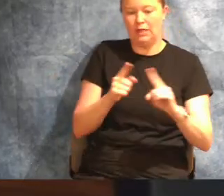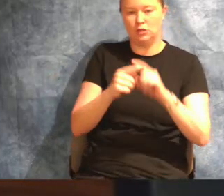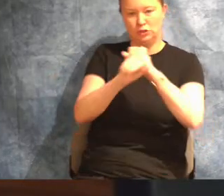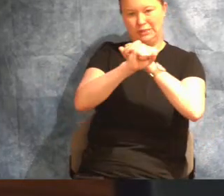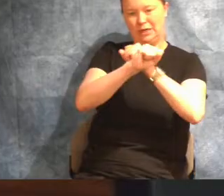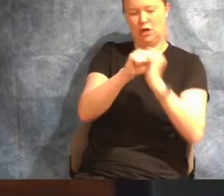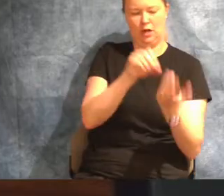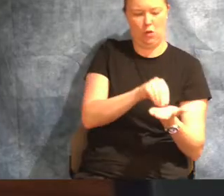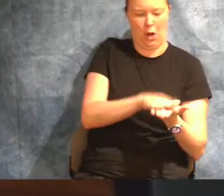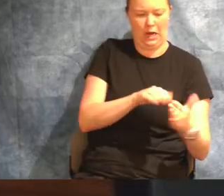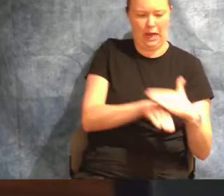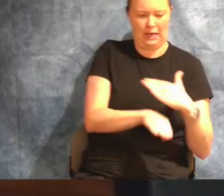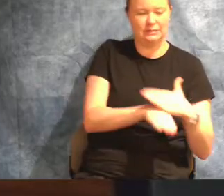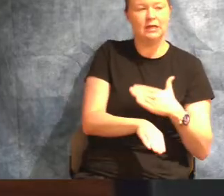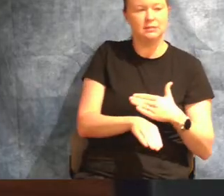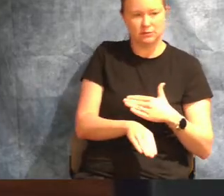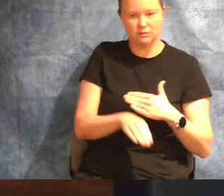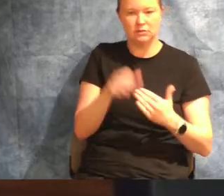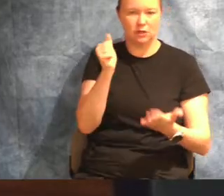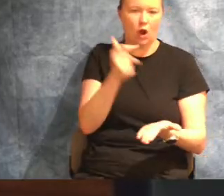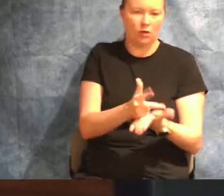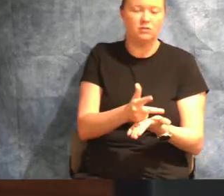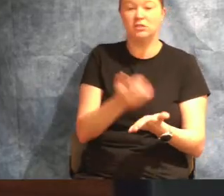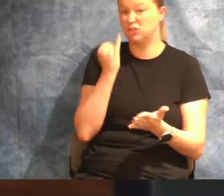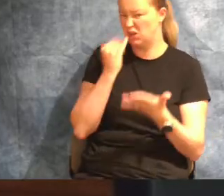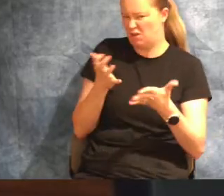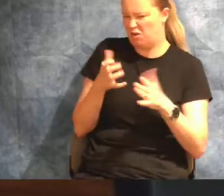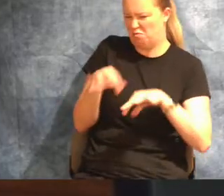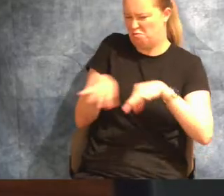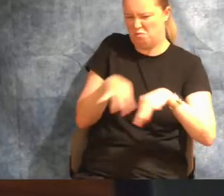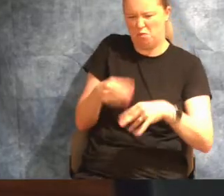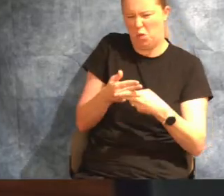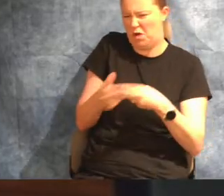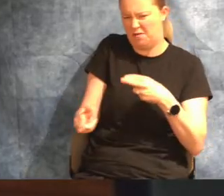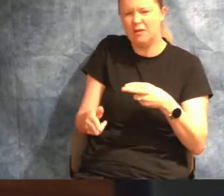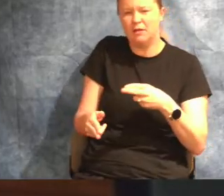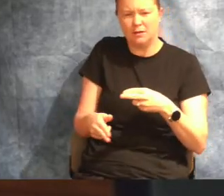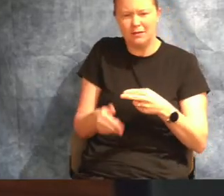records access and authorization. So if you could just walk through briefly what each of these is,